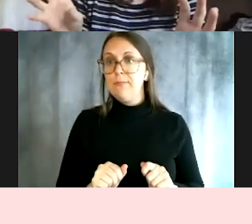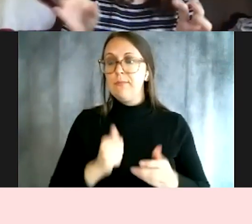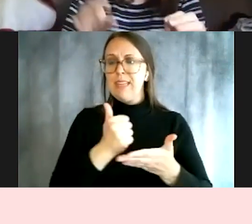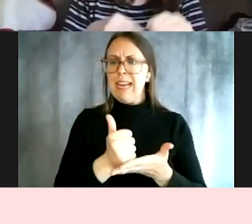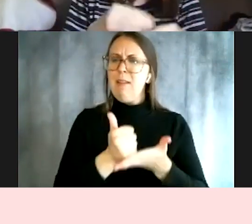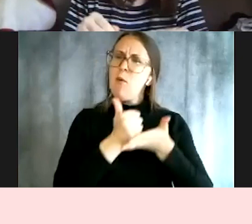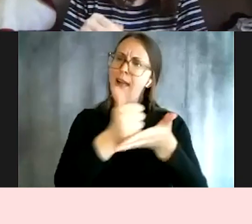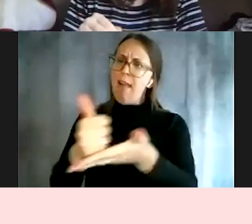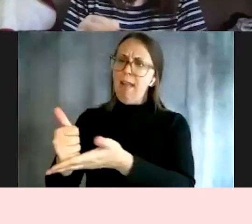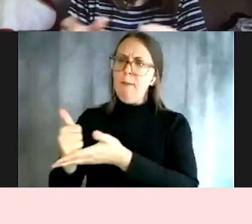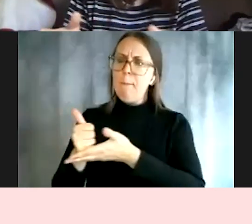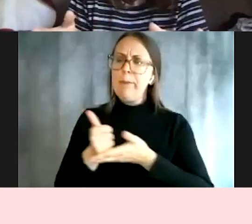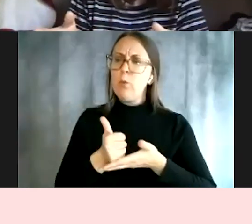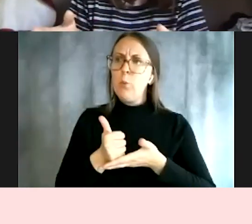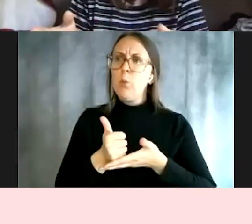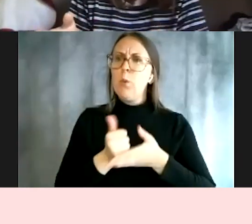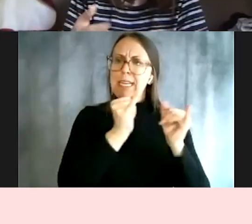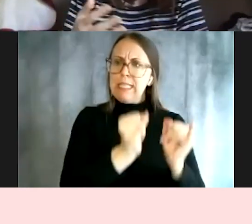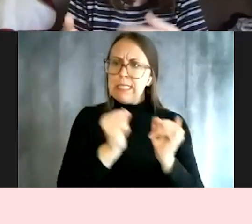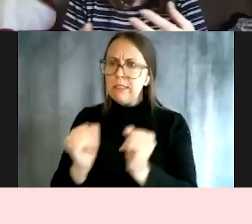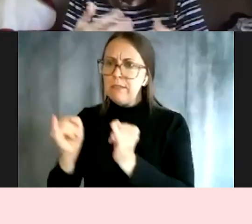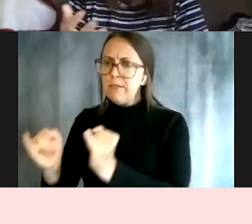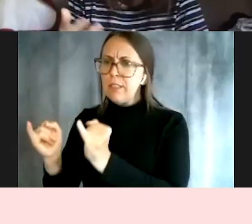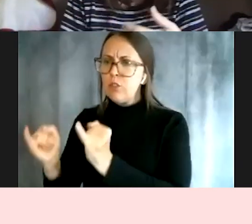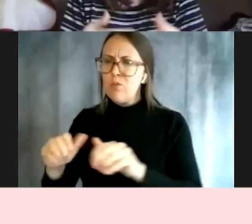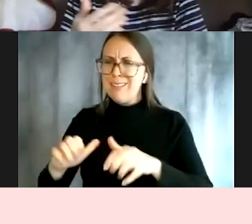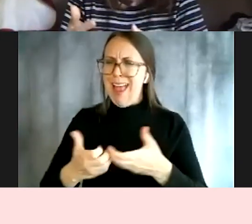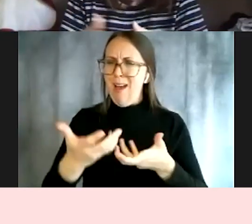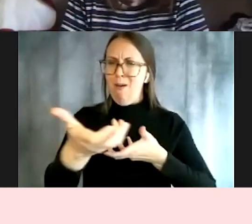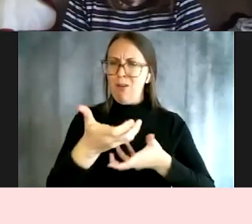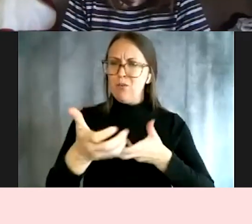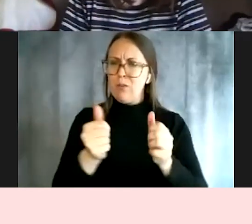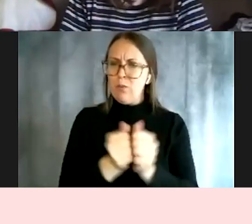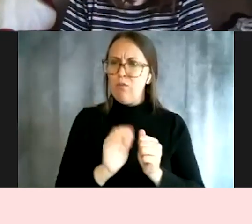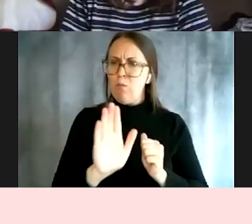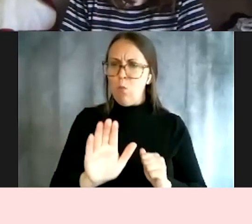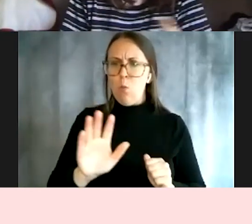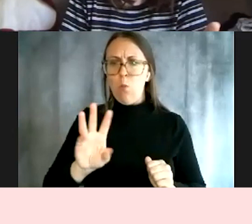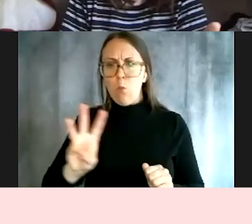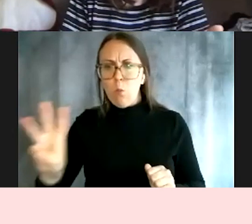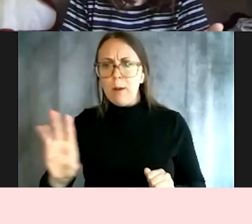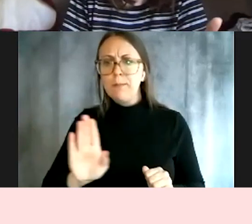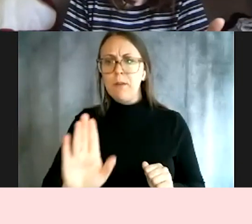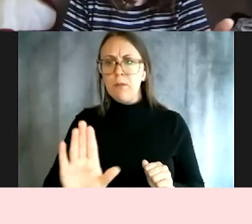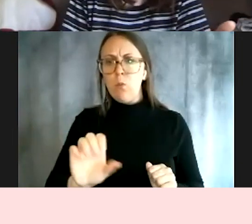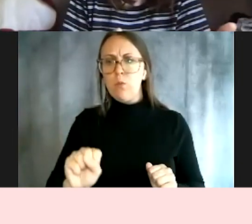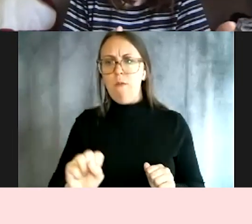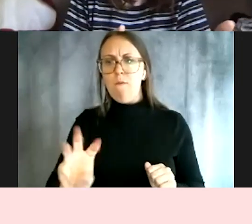groups are going to interact with your website, with your software, obviously it's not necessarily